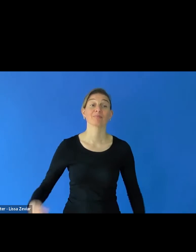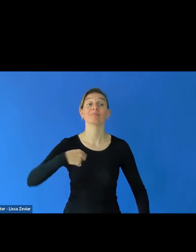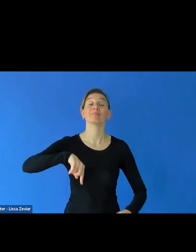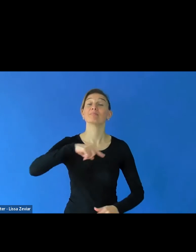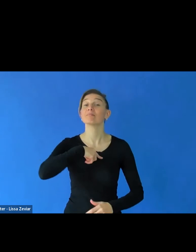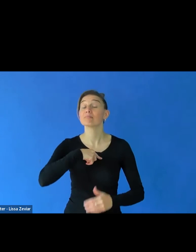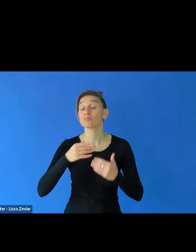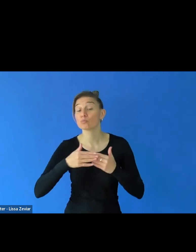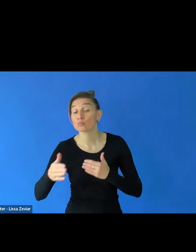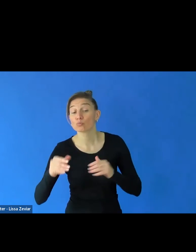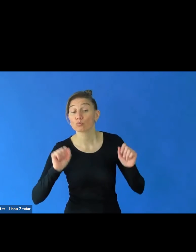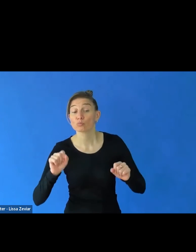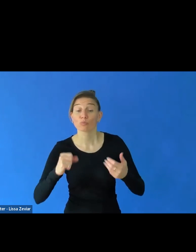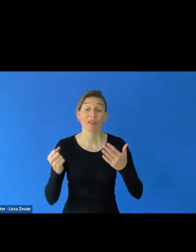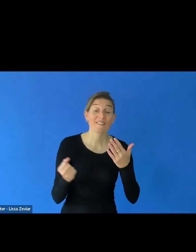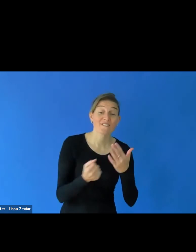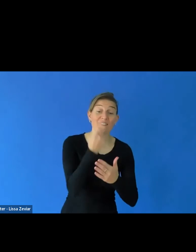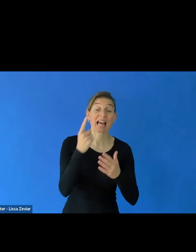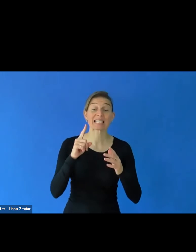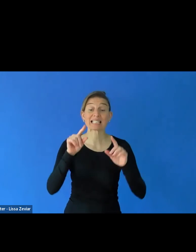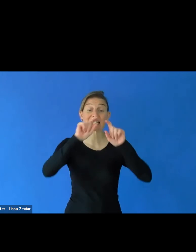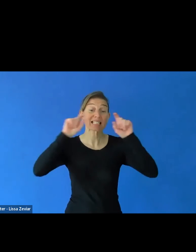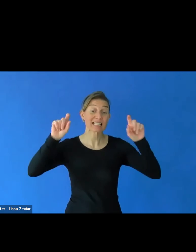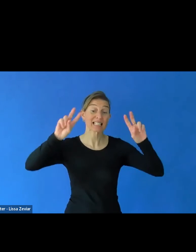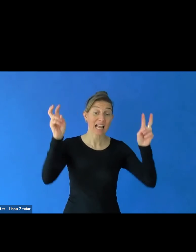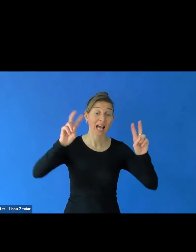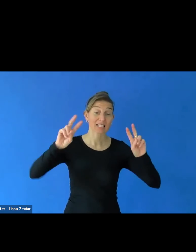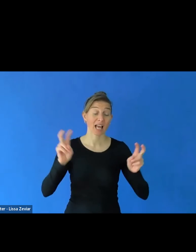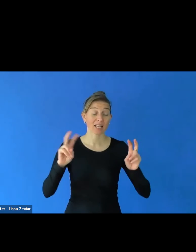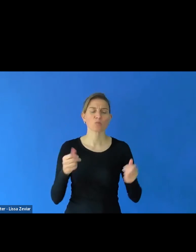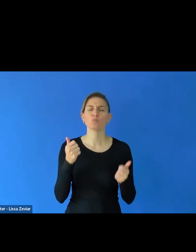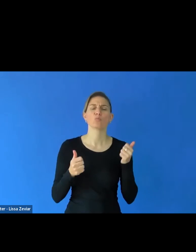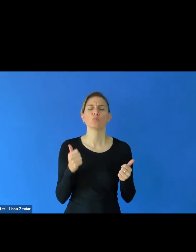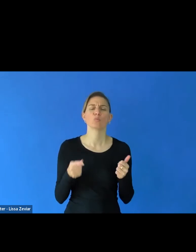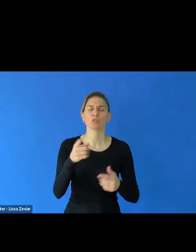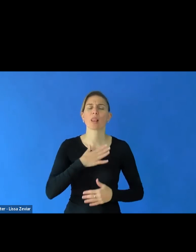Careering towards success, good job, inclusion evolution,